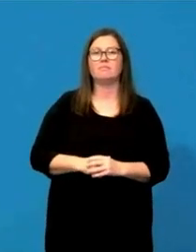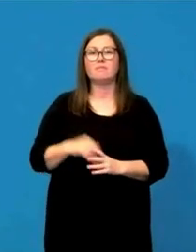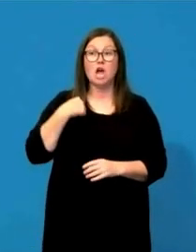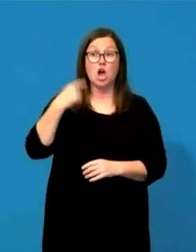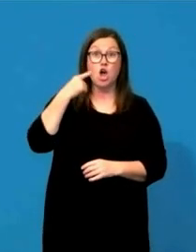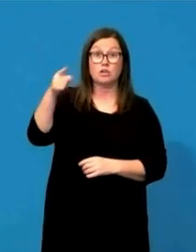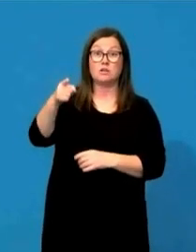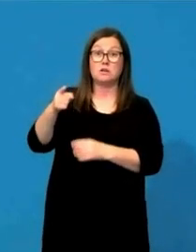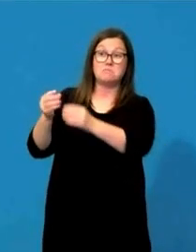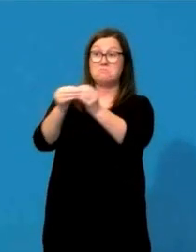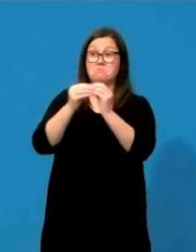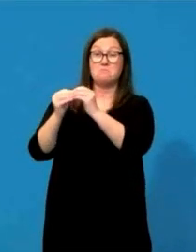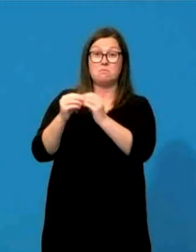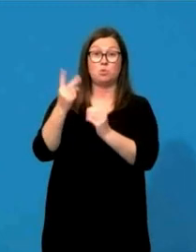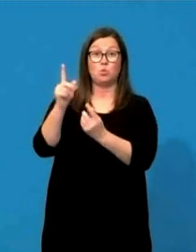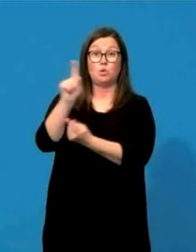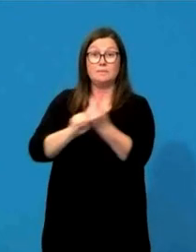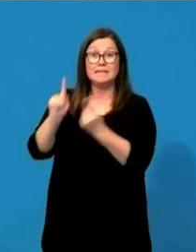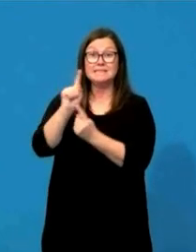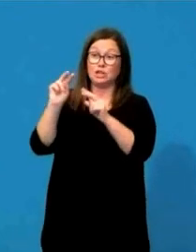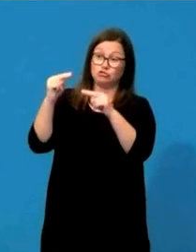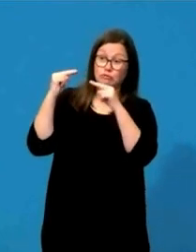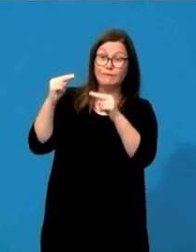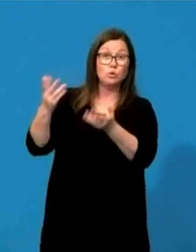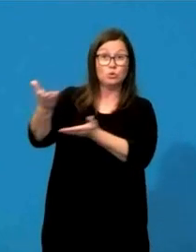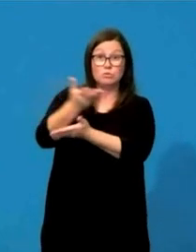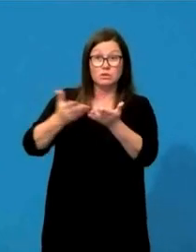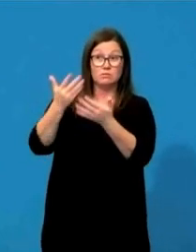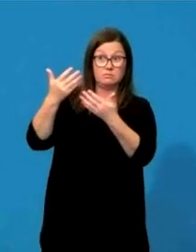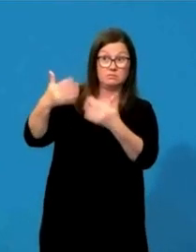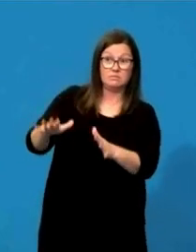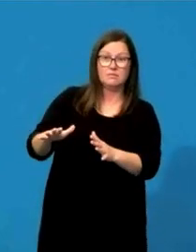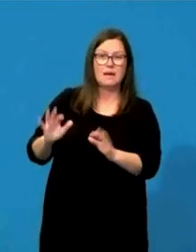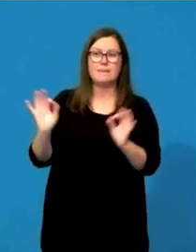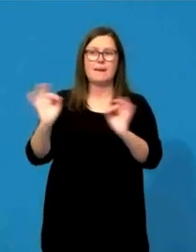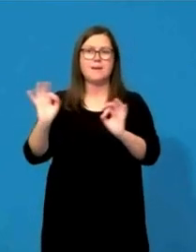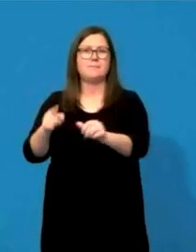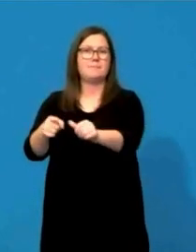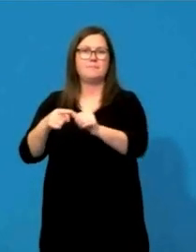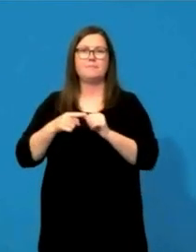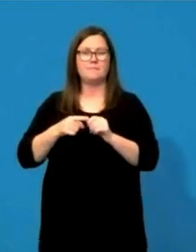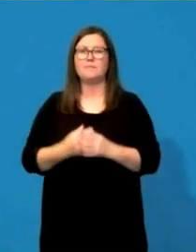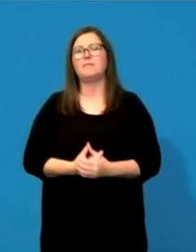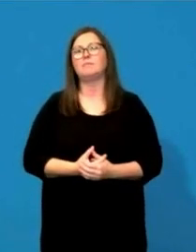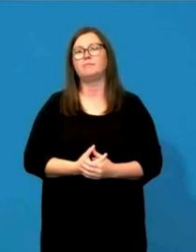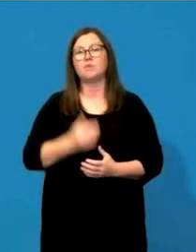They reviewed it and discussed it, but they never reached out to us. I think when we did have the full report ready to go, it was right before the